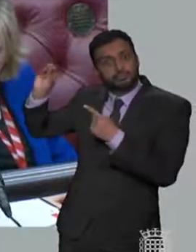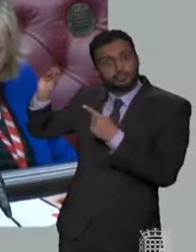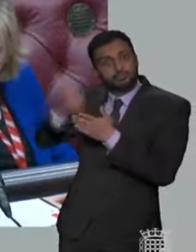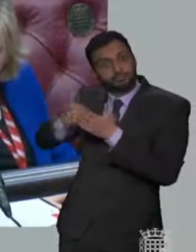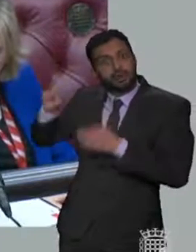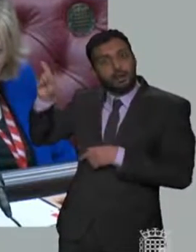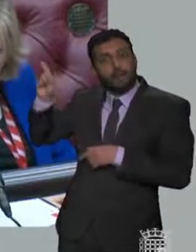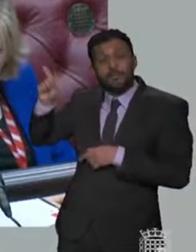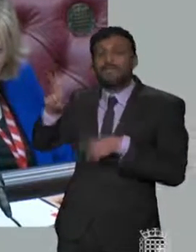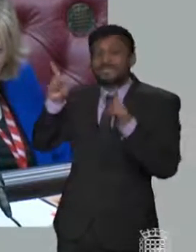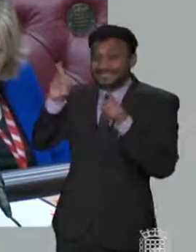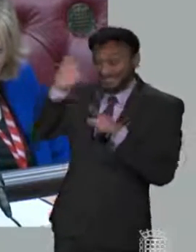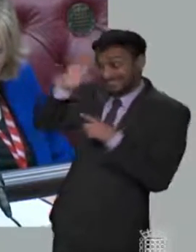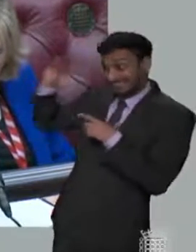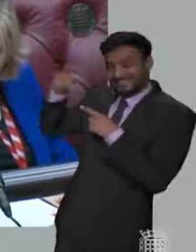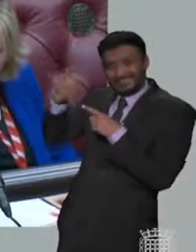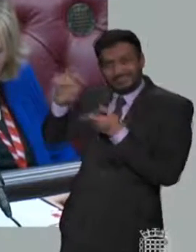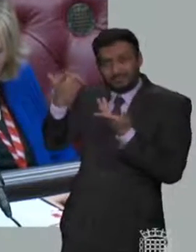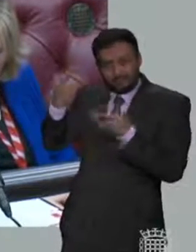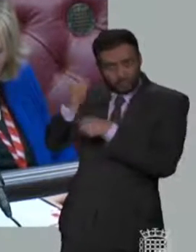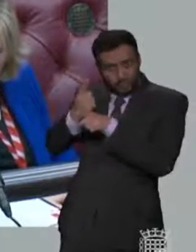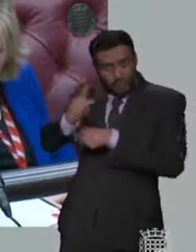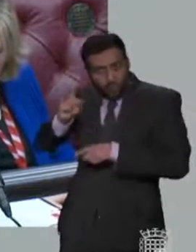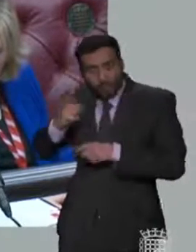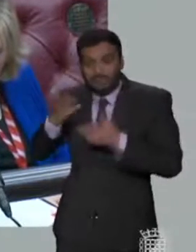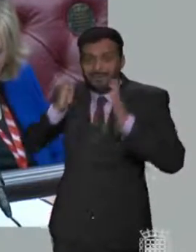in its communications with the public these communications could include